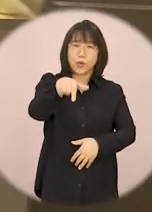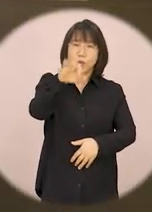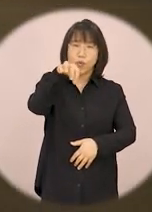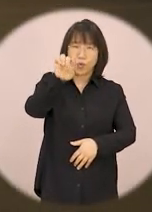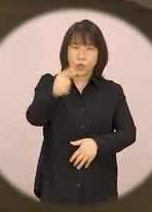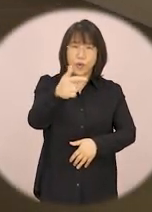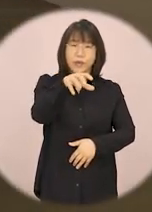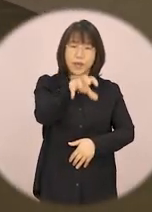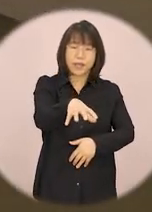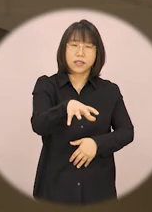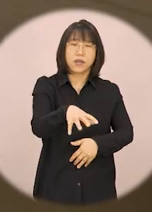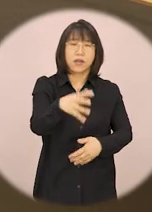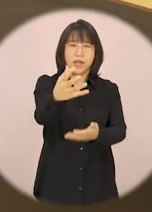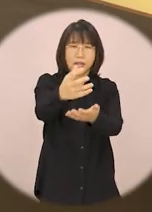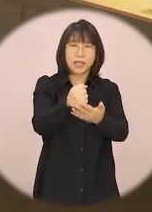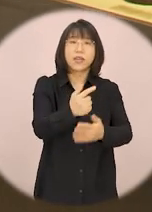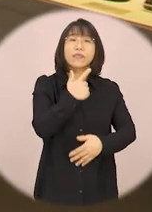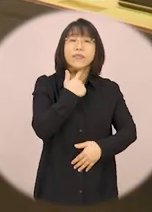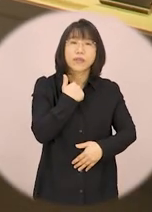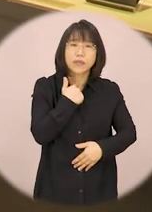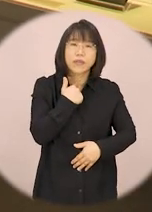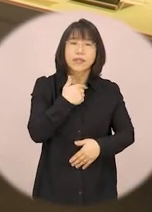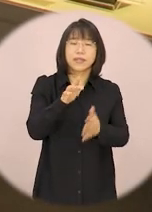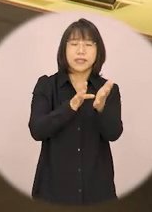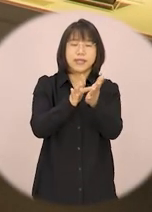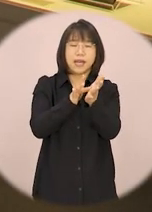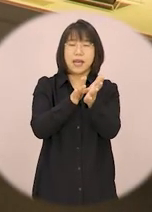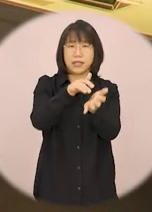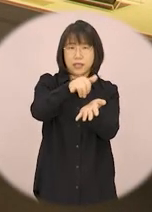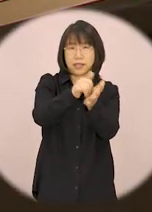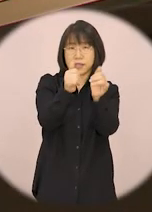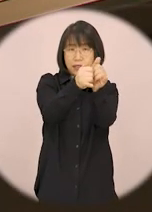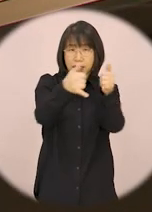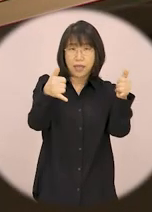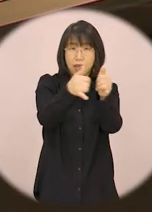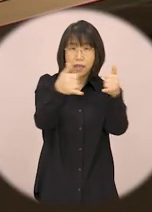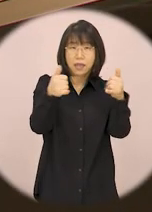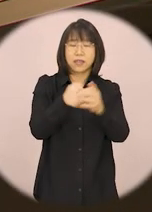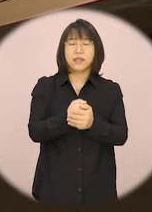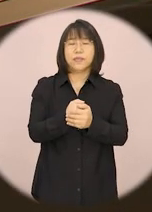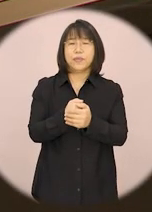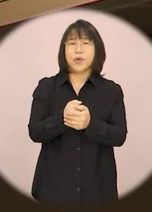which are housed by the National Arboretum's Forest Museum and Heojun Museum.